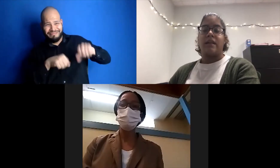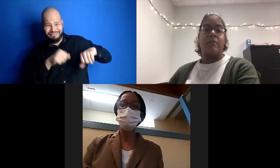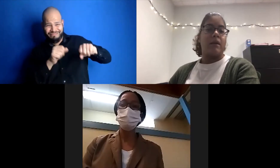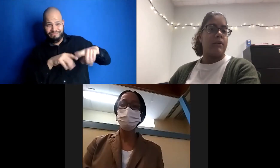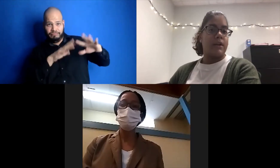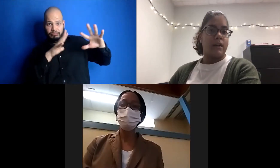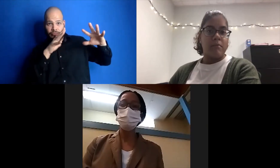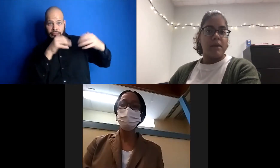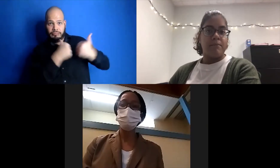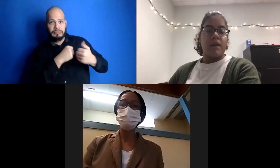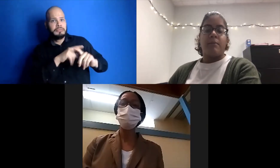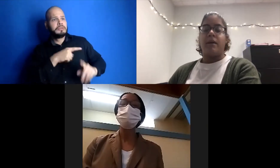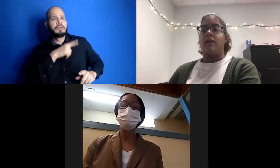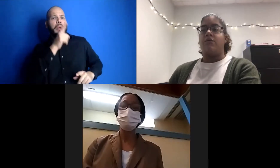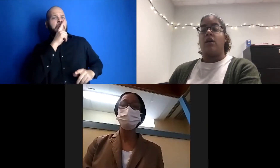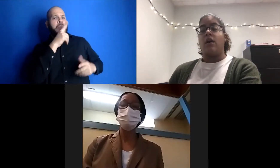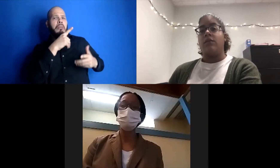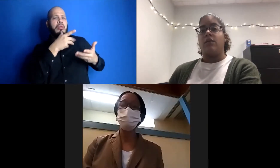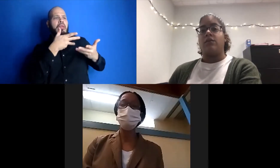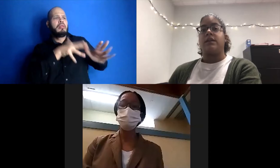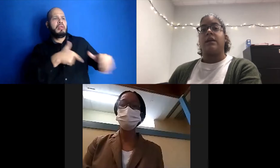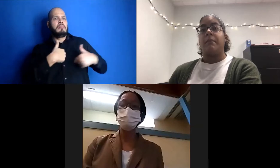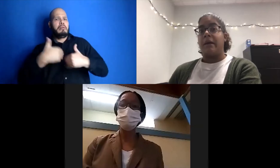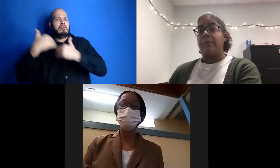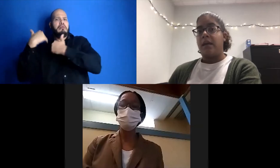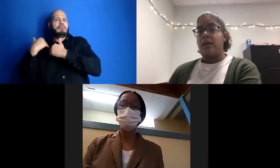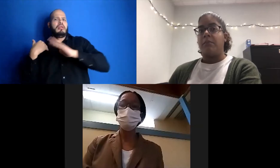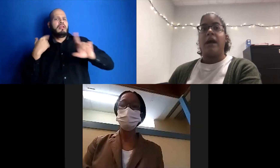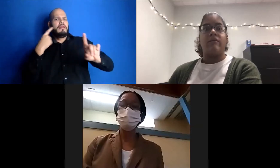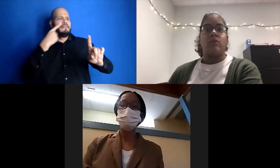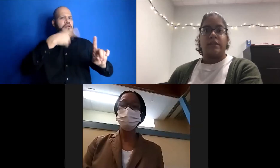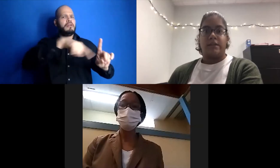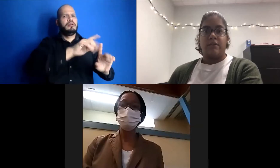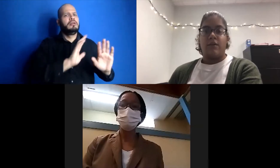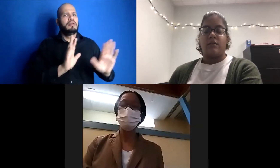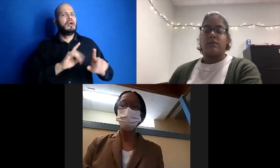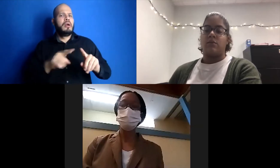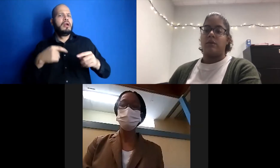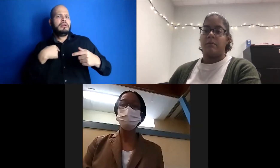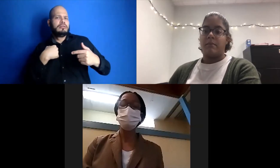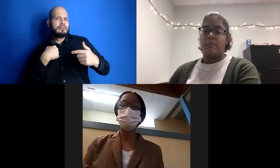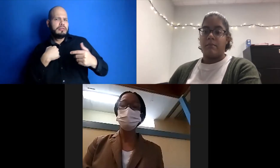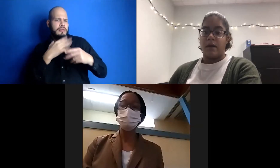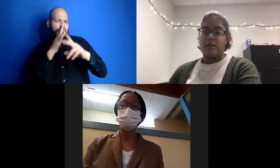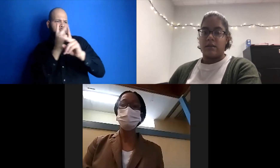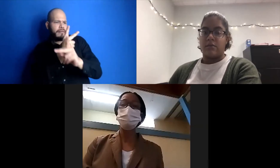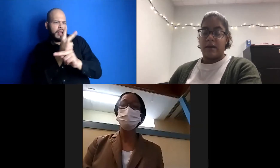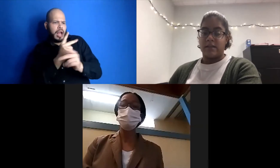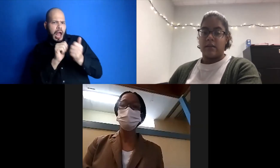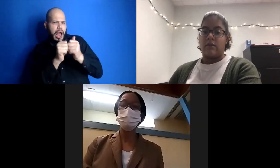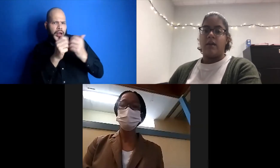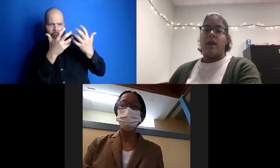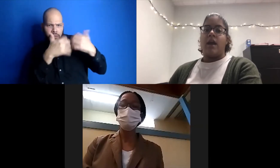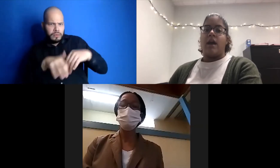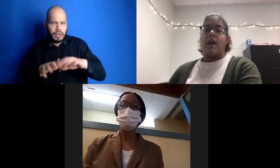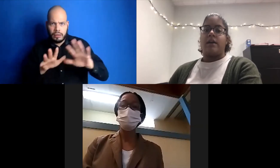be a burden on me but for others it might be but everyone is different so with myself myself I told